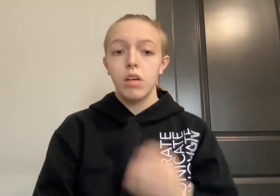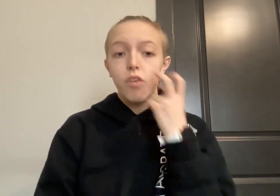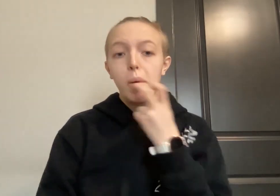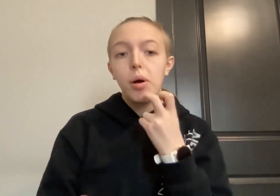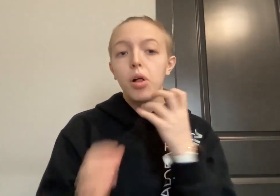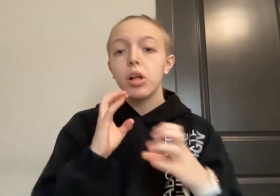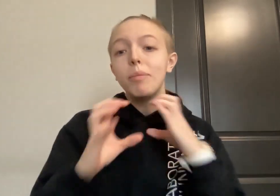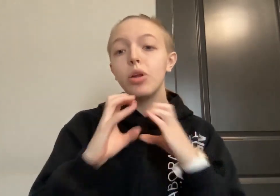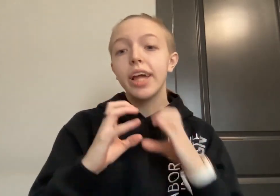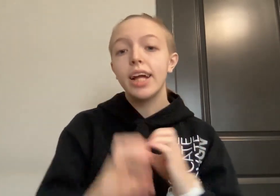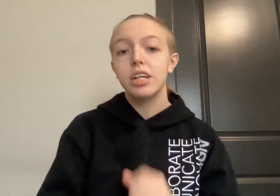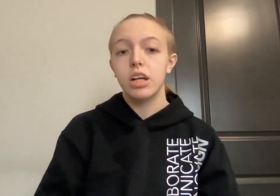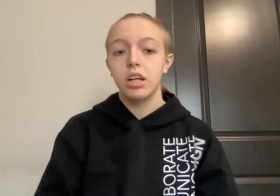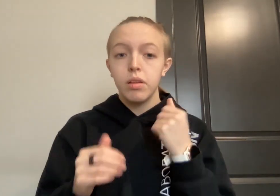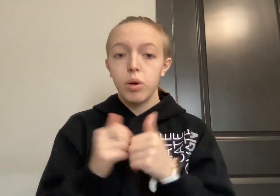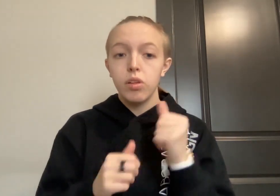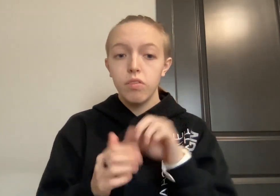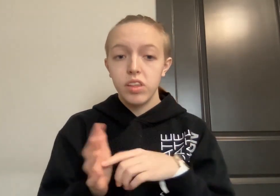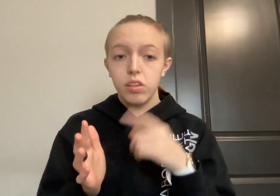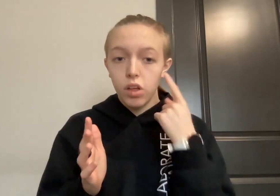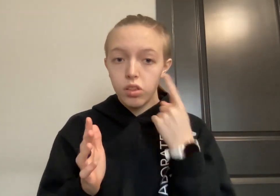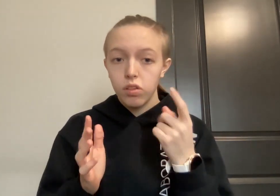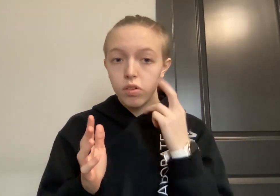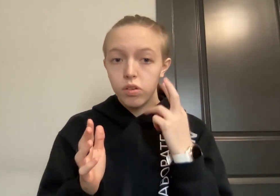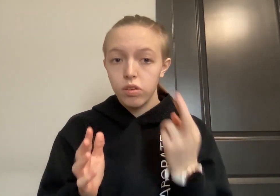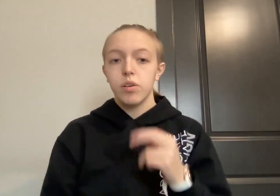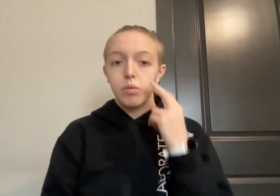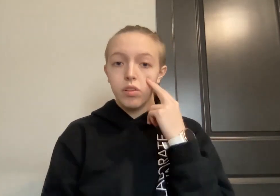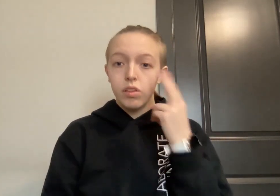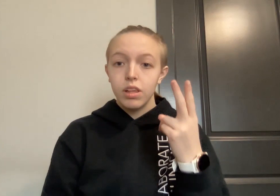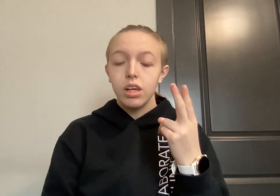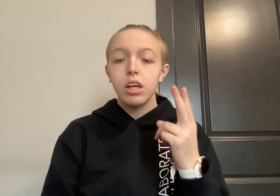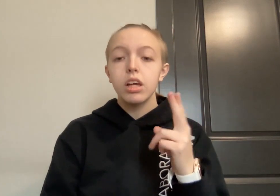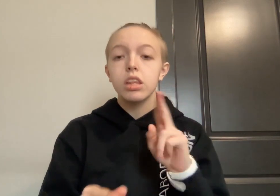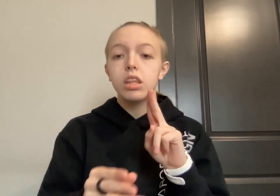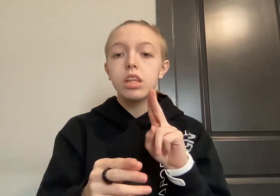verbal communication. Most of these thoughts are seen and thought